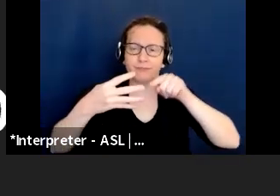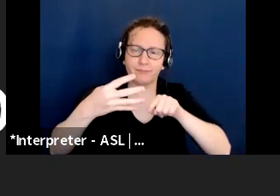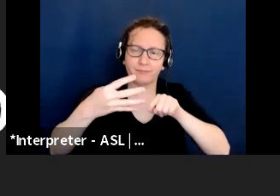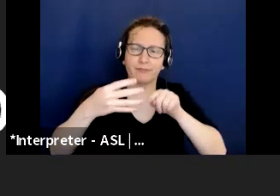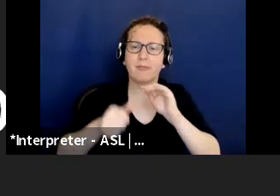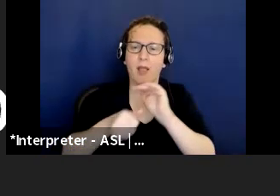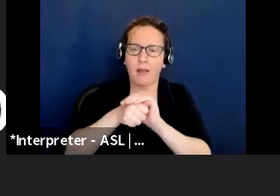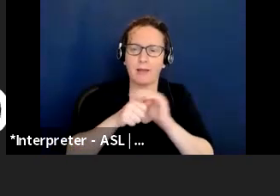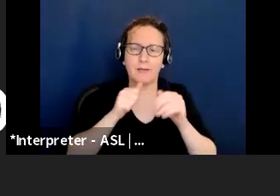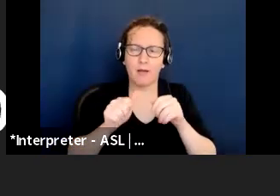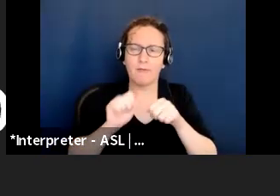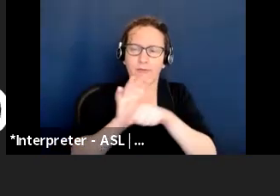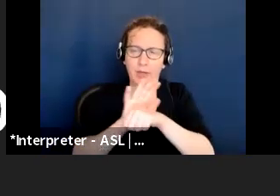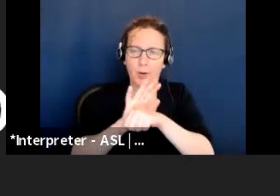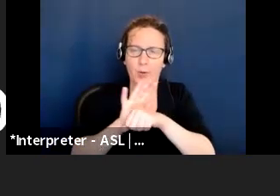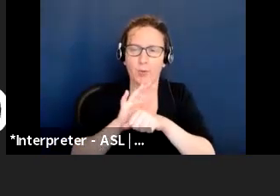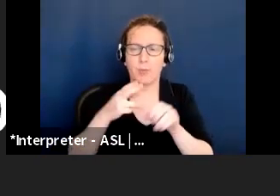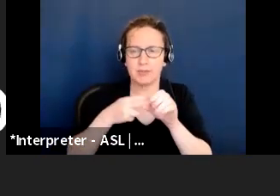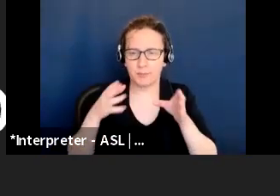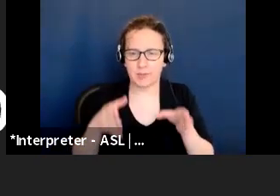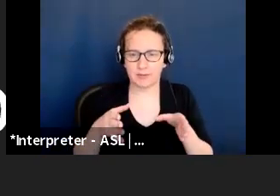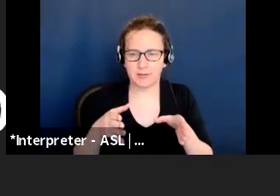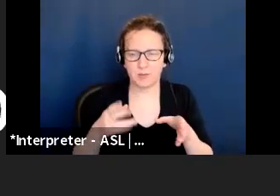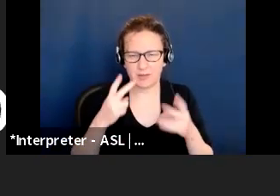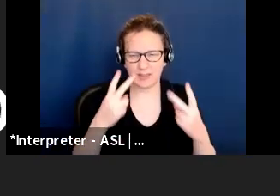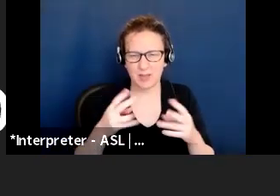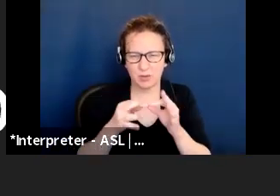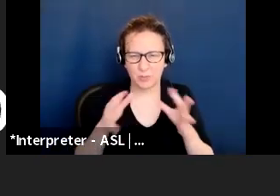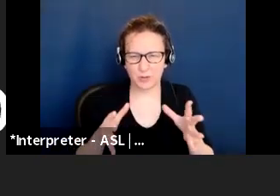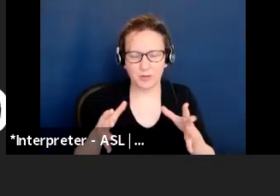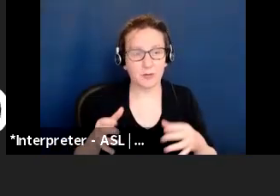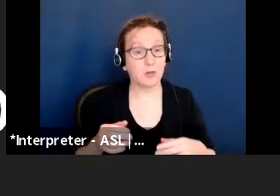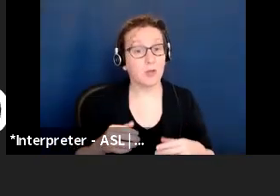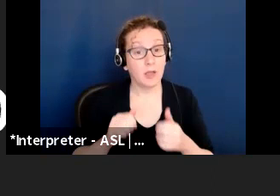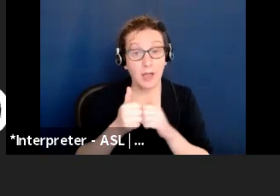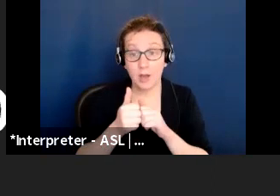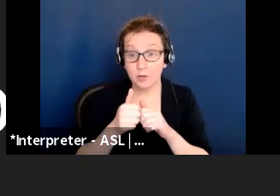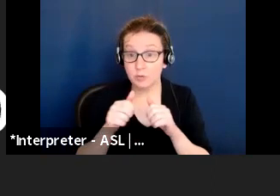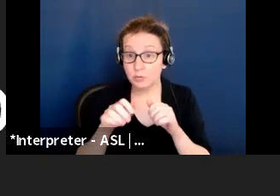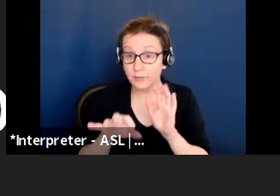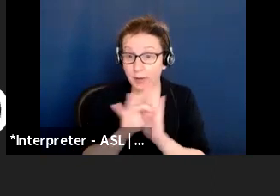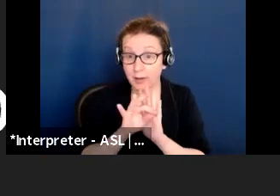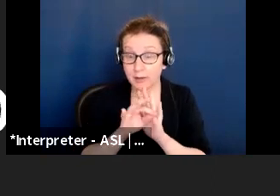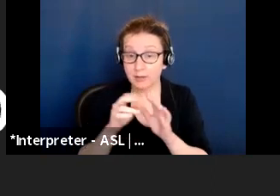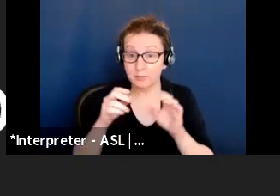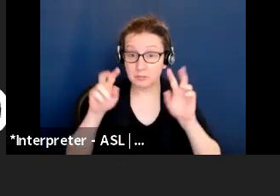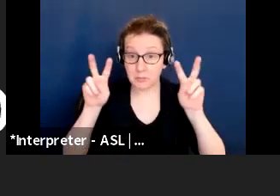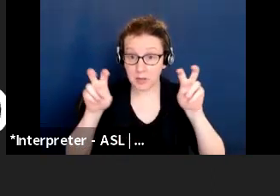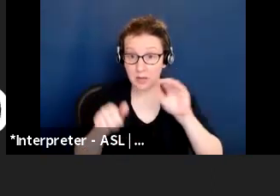So the hide non-video participants feature, the way to use this is, this makes it easier